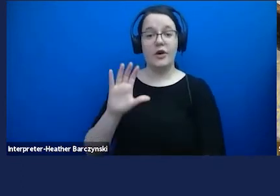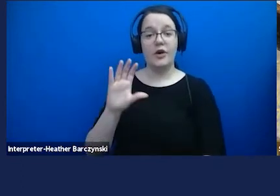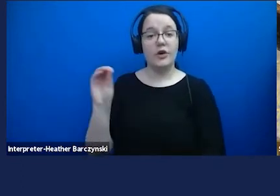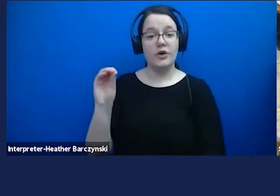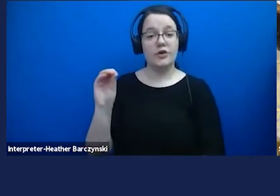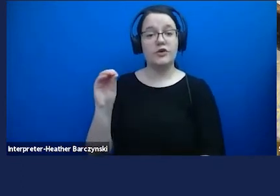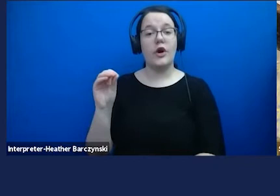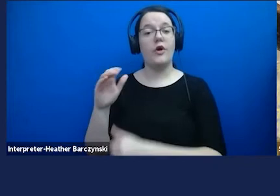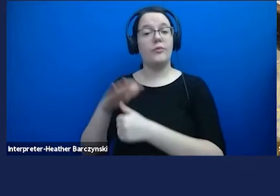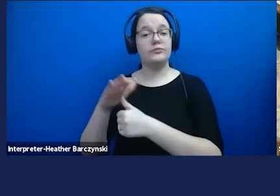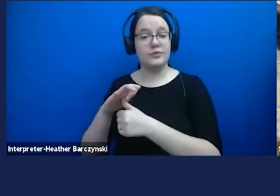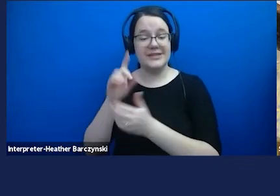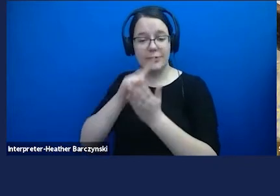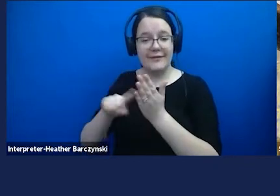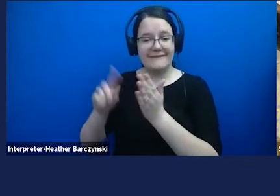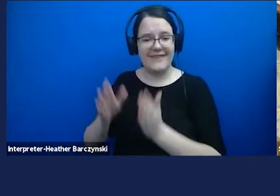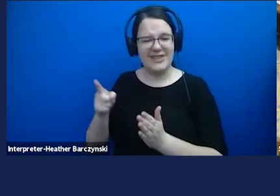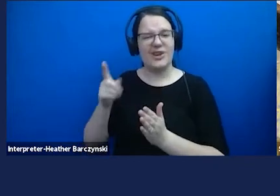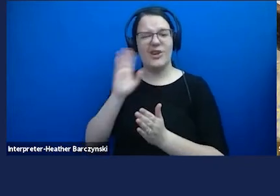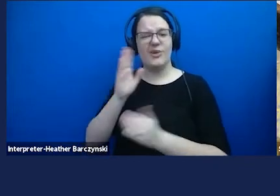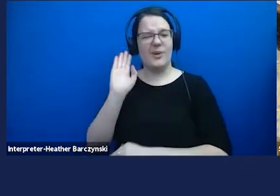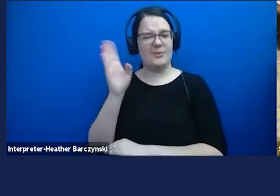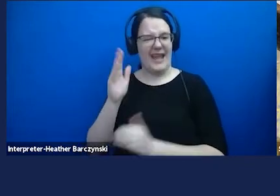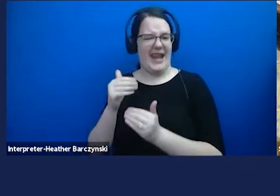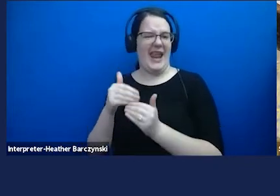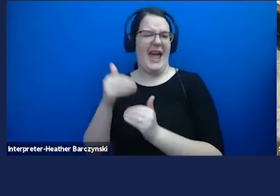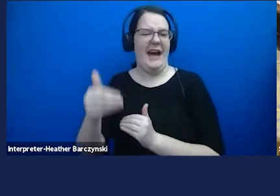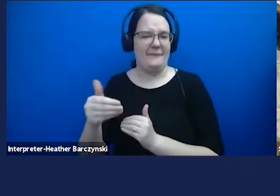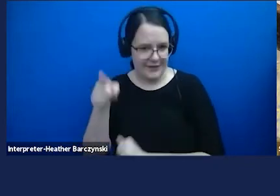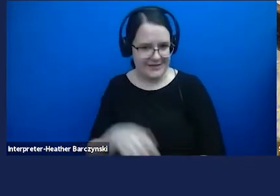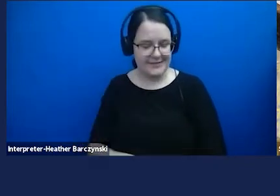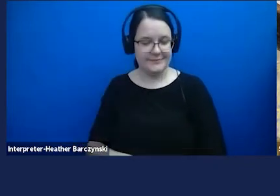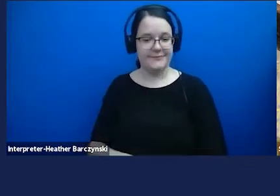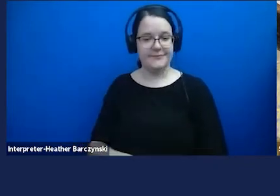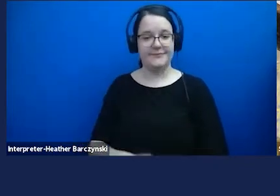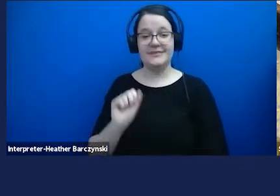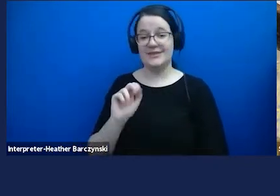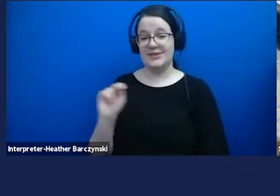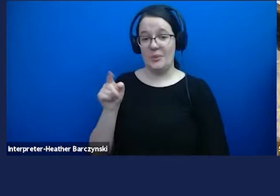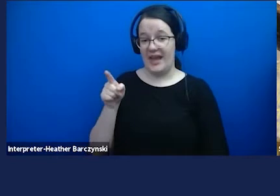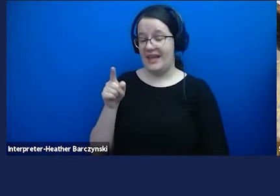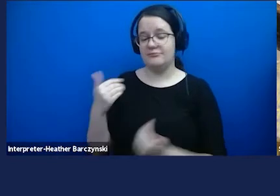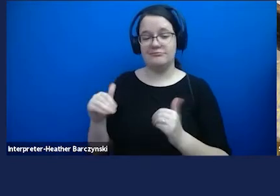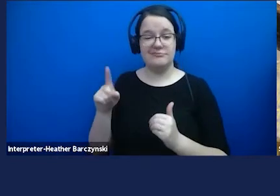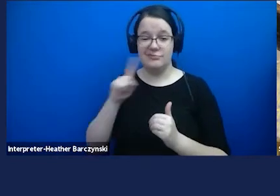will be speaking um right after this uh so anne is is really a world-leading expert in the area of